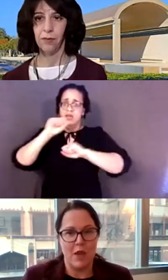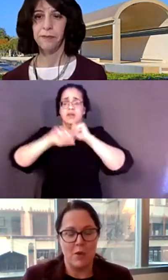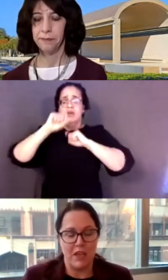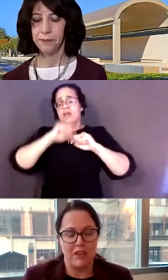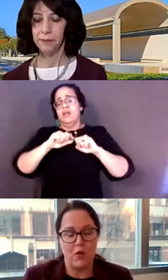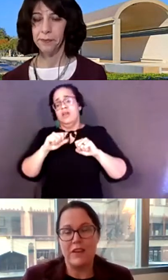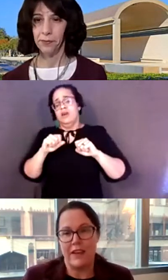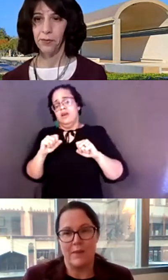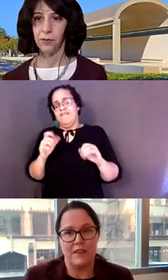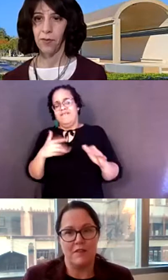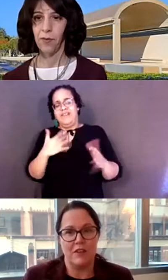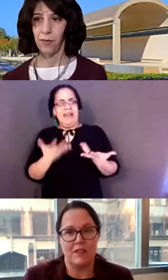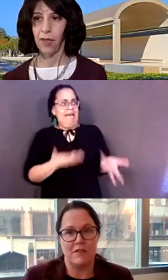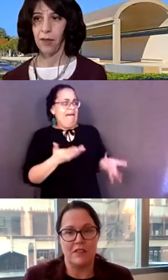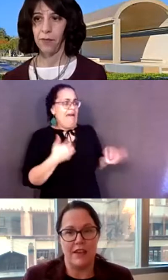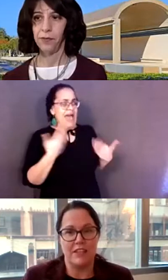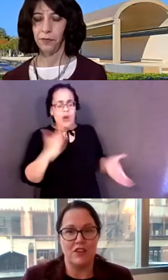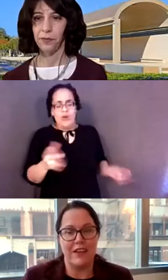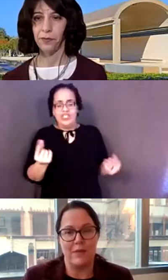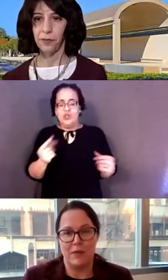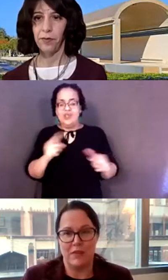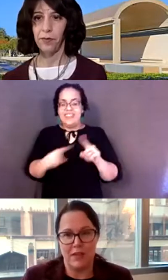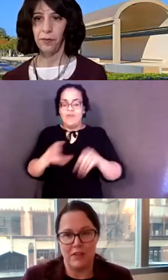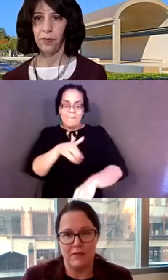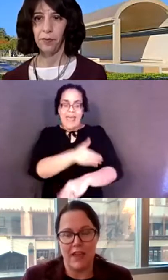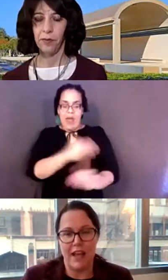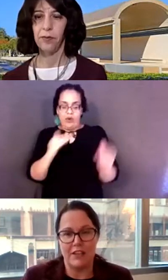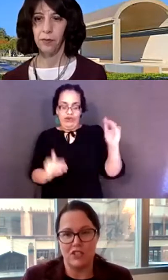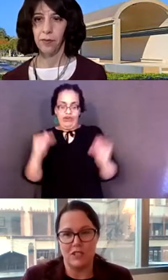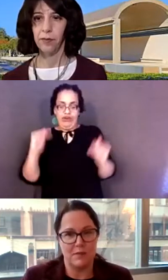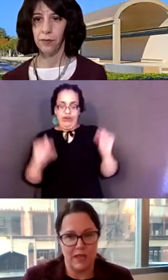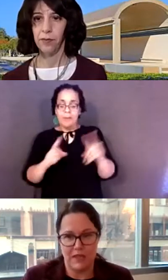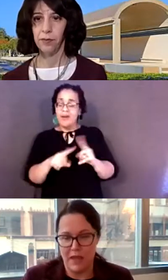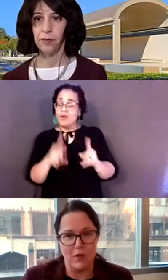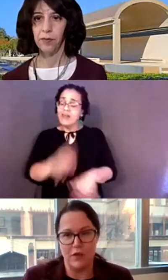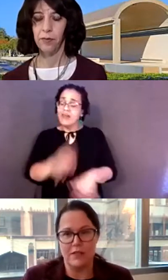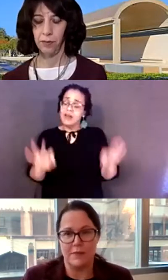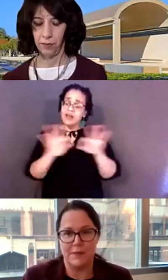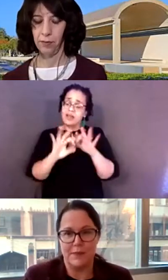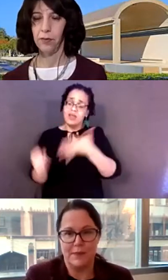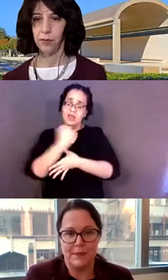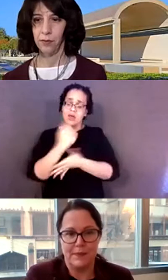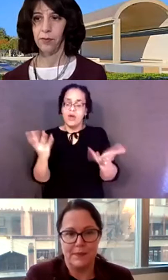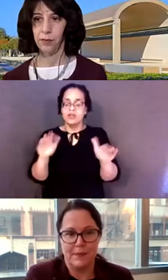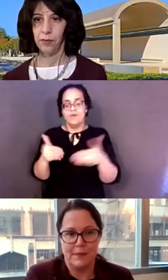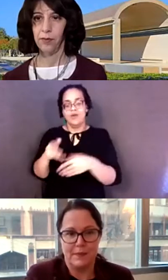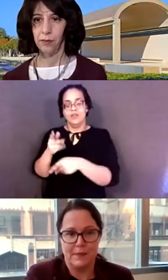but your dynamic to focus, focus on is your dynamic with the patient and that should just be the main focus.